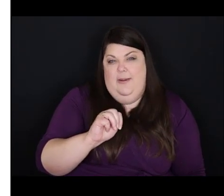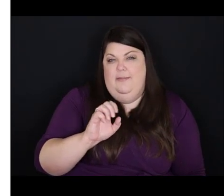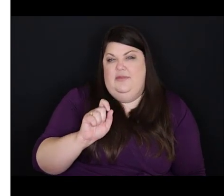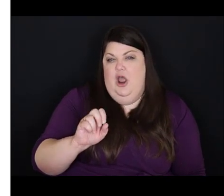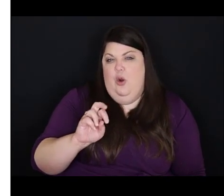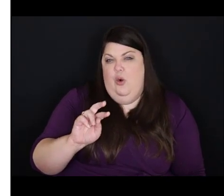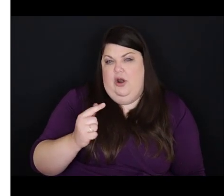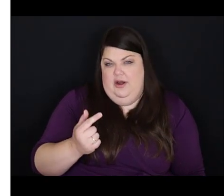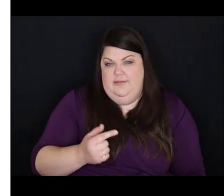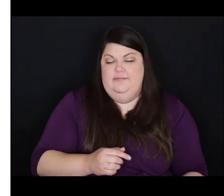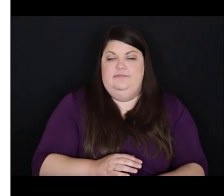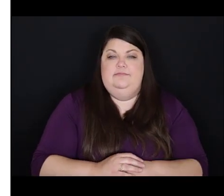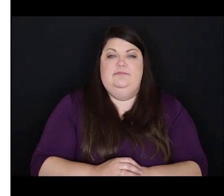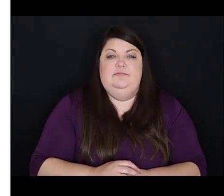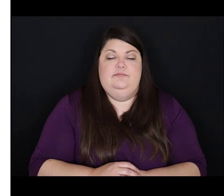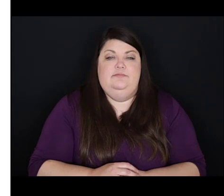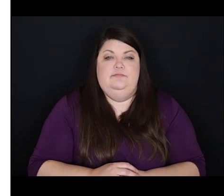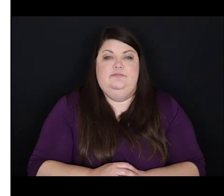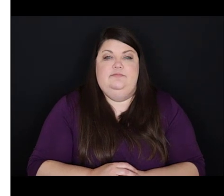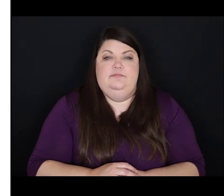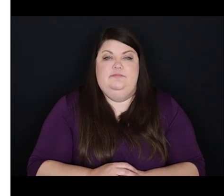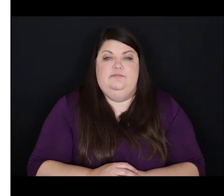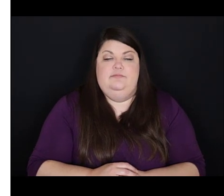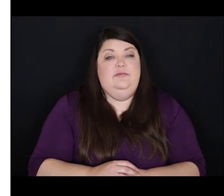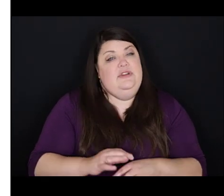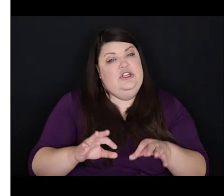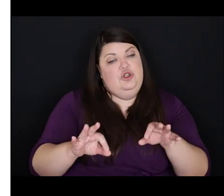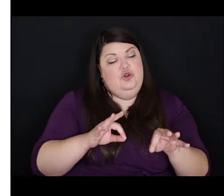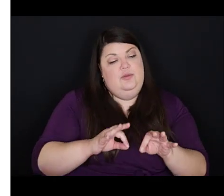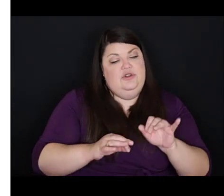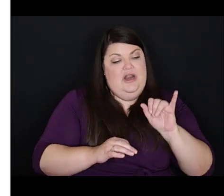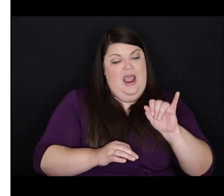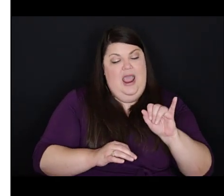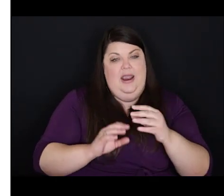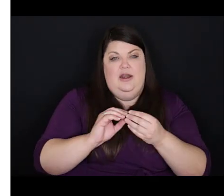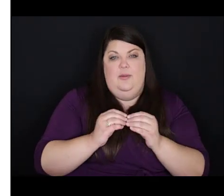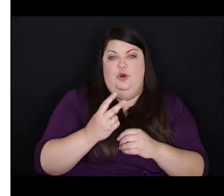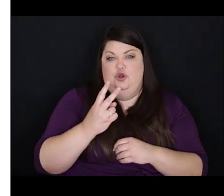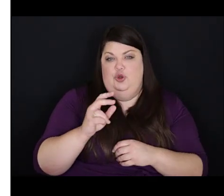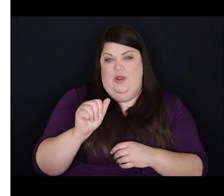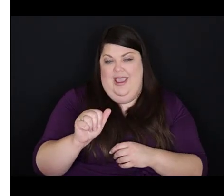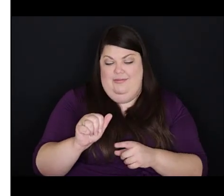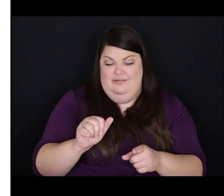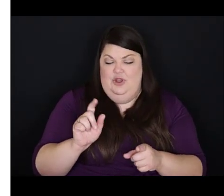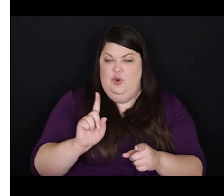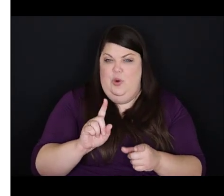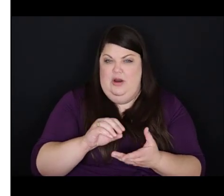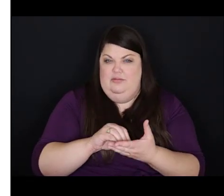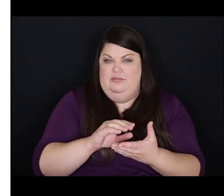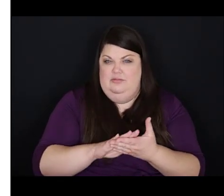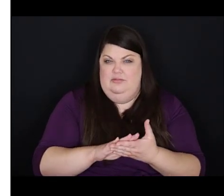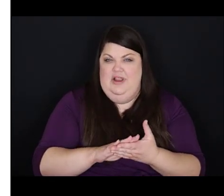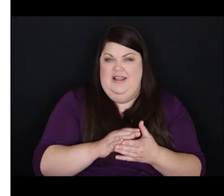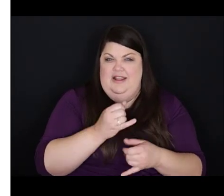For Description (i)(2)(A), here is where you are asked to list the institutions of higher education